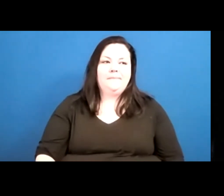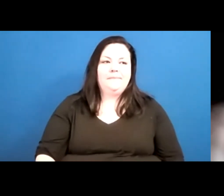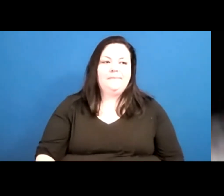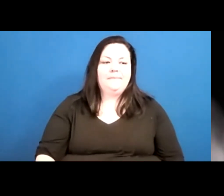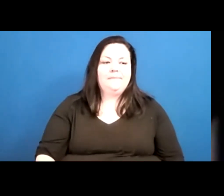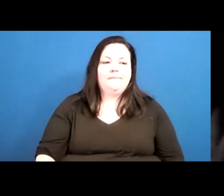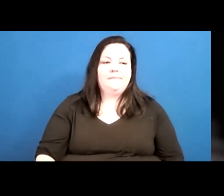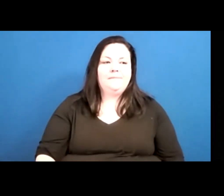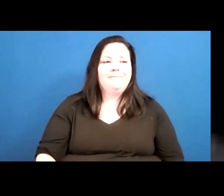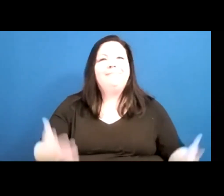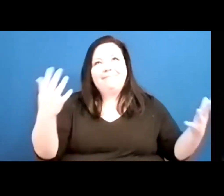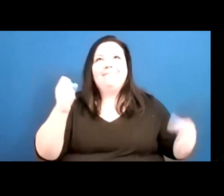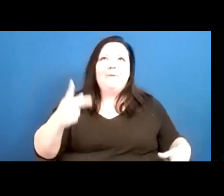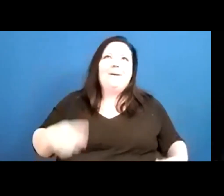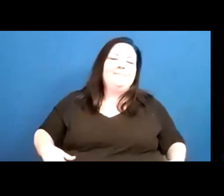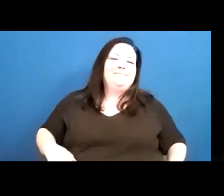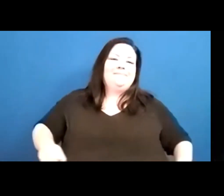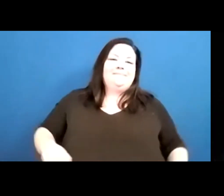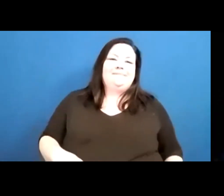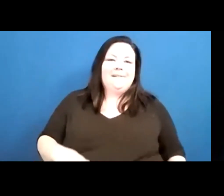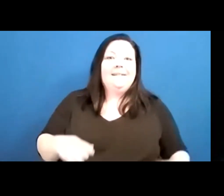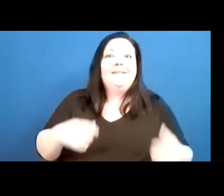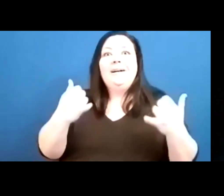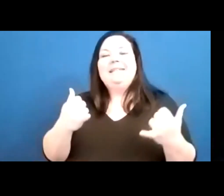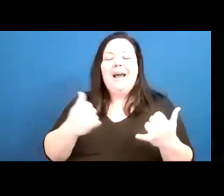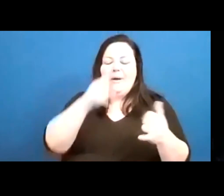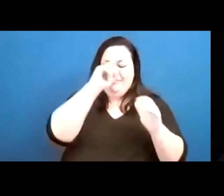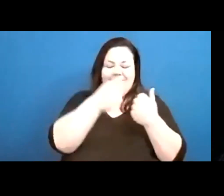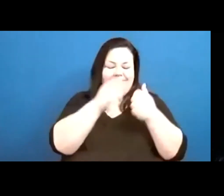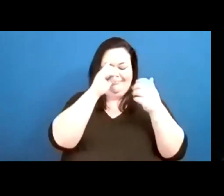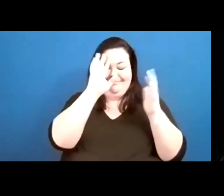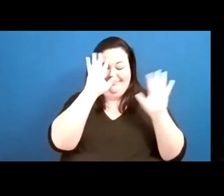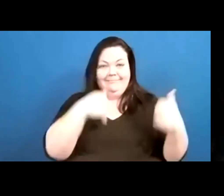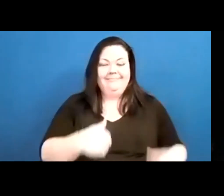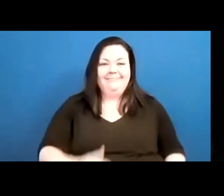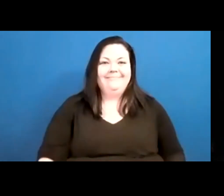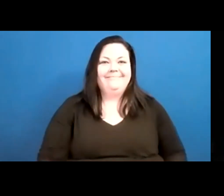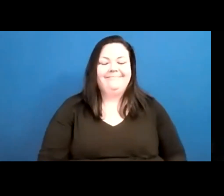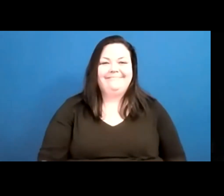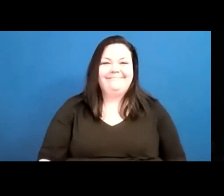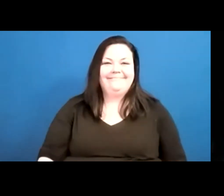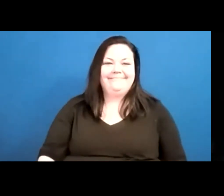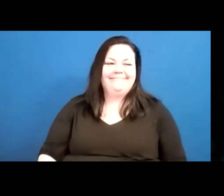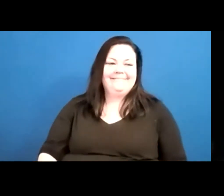Okay, oh no, now I lost my poem! Oh god, just take a second, okay,